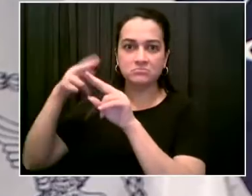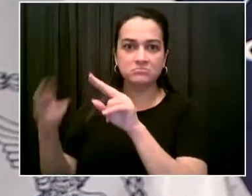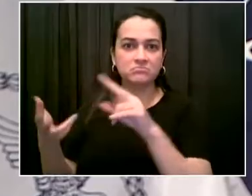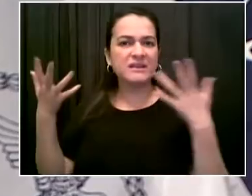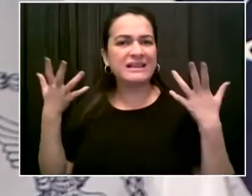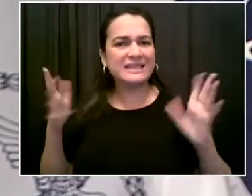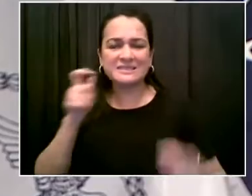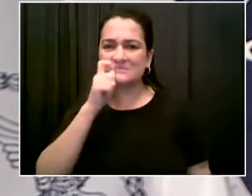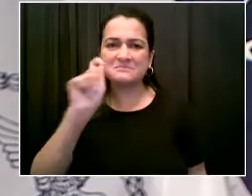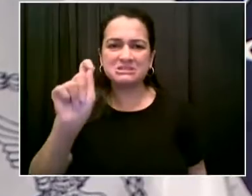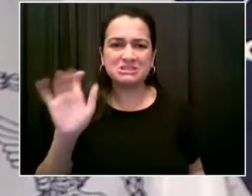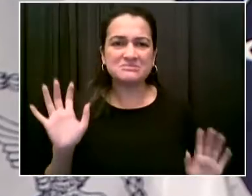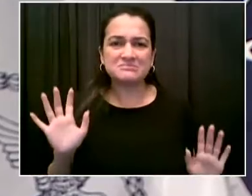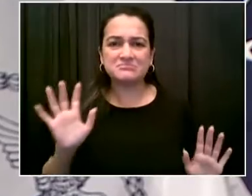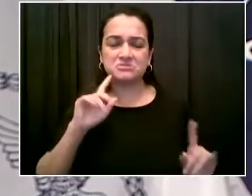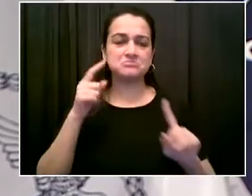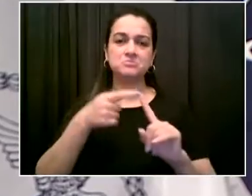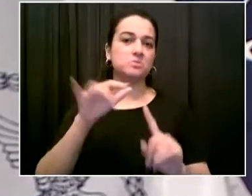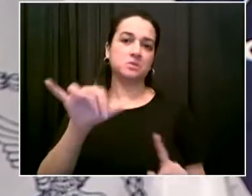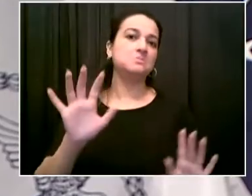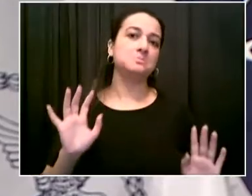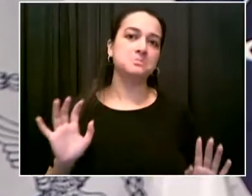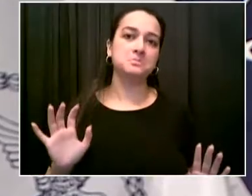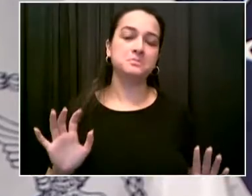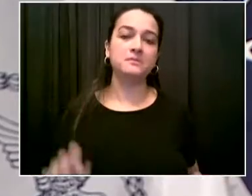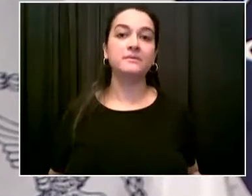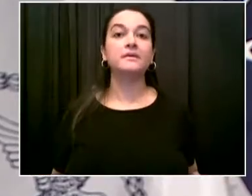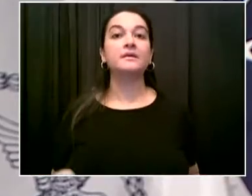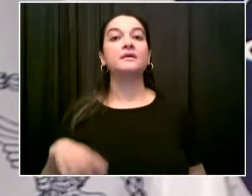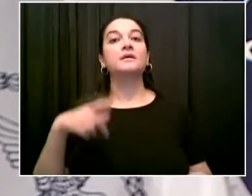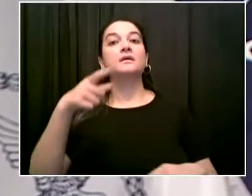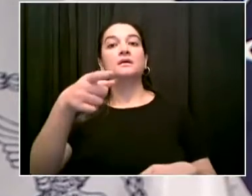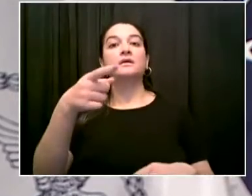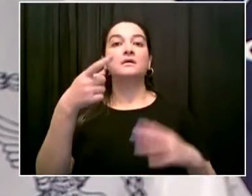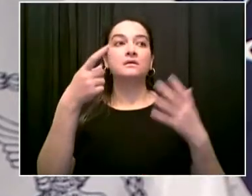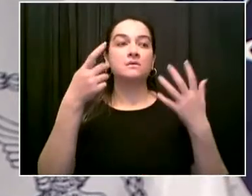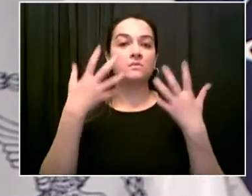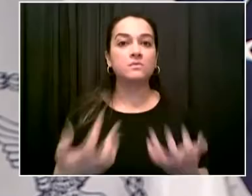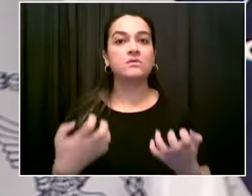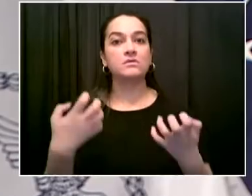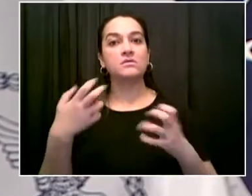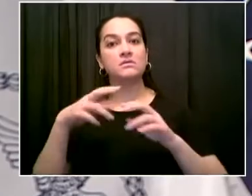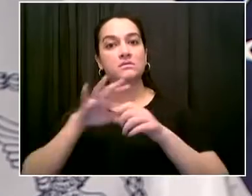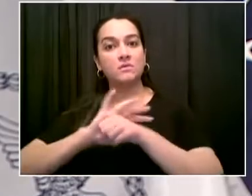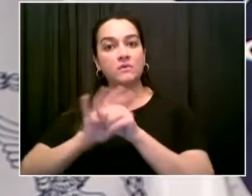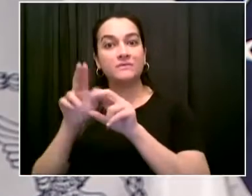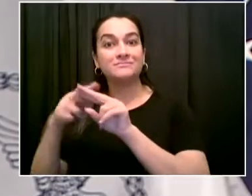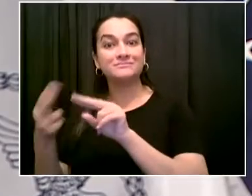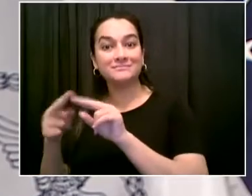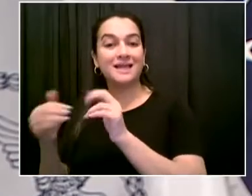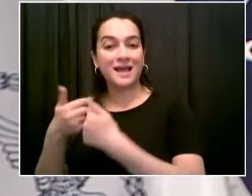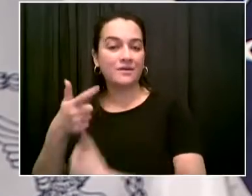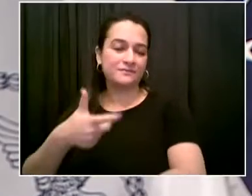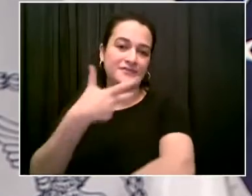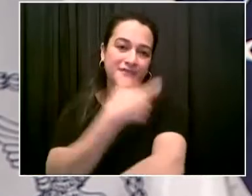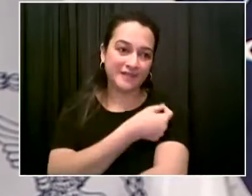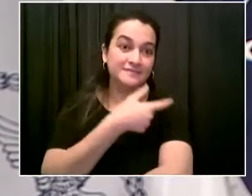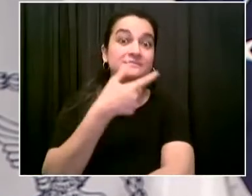REALLY PUSHED BACK CIDOV-19 AND PEOPLE CAN SEE IT AND THEY CAN FEEL IT AND THEY CAN FEEL MORE AND MORE EFREMDO. E WNEED TO FINISH THAT.